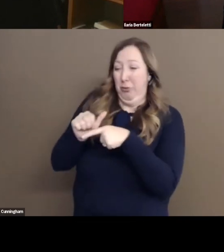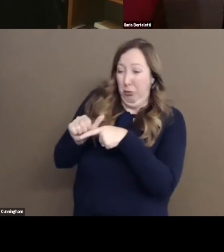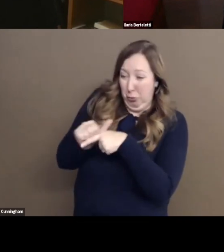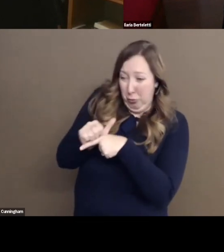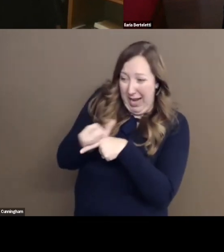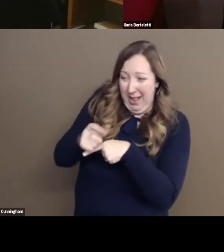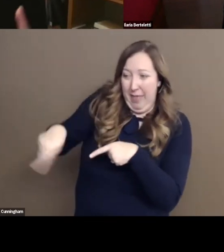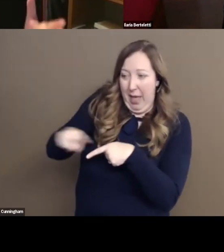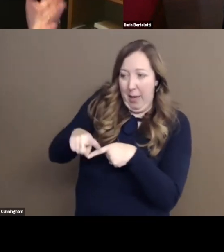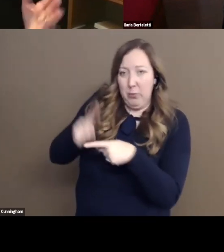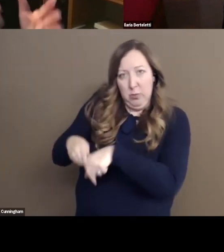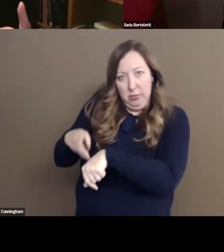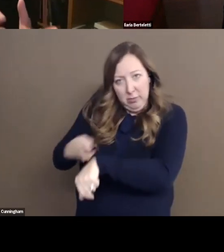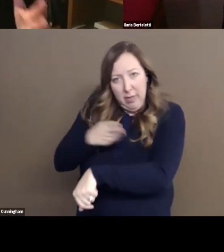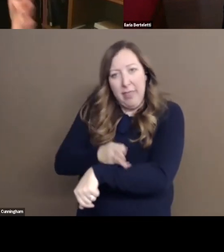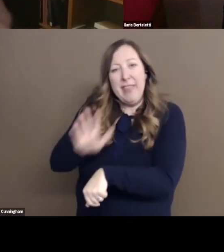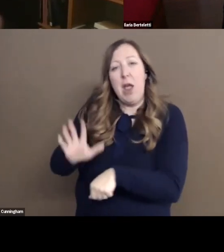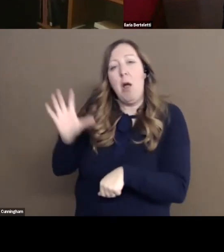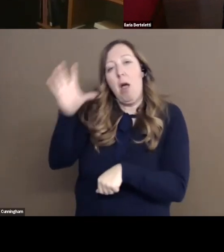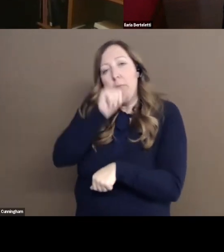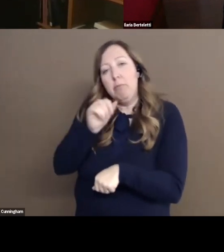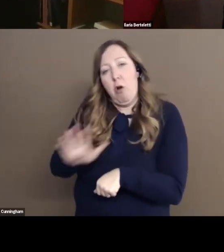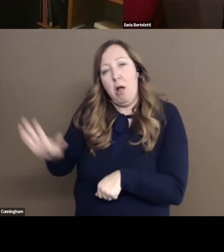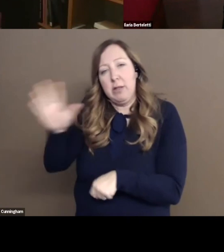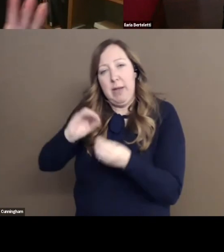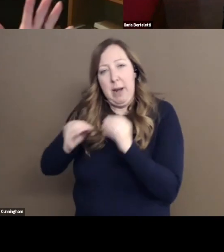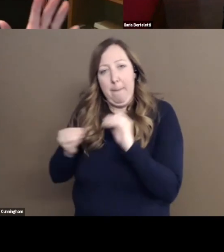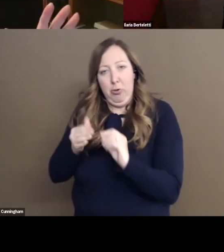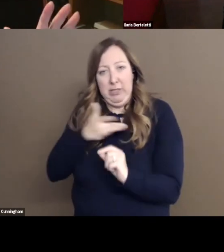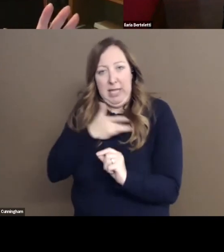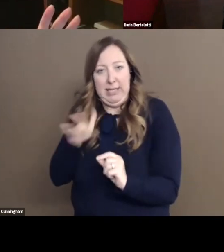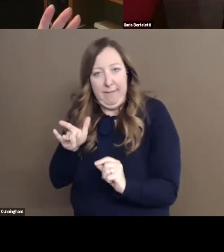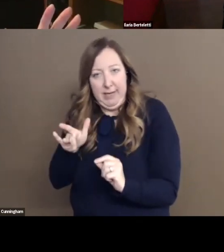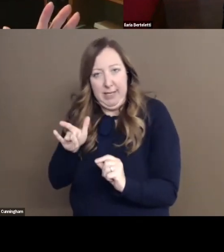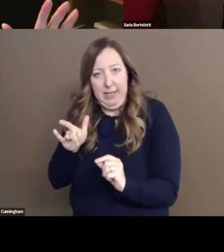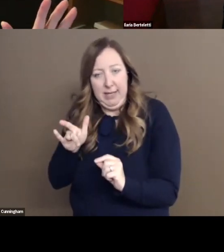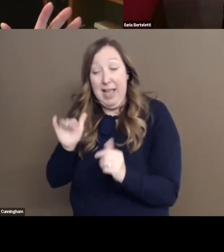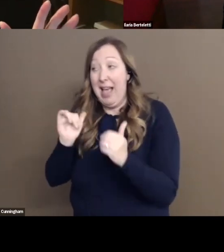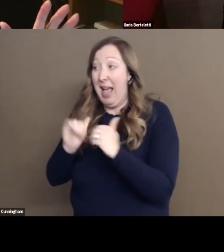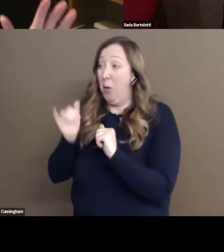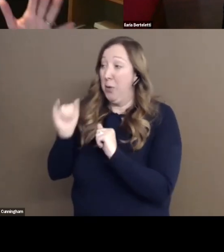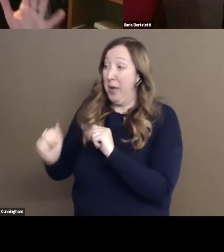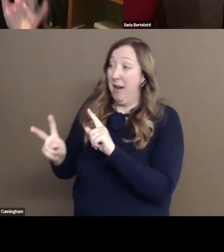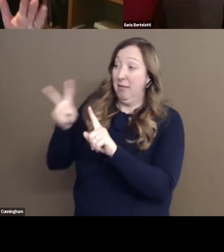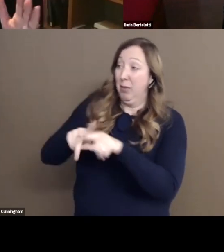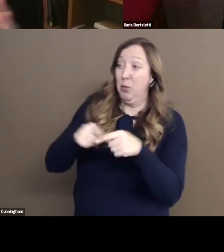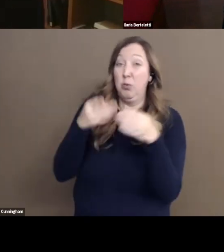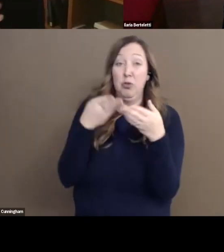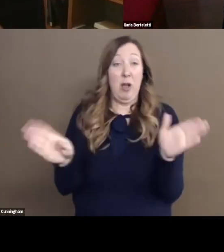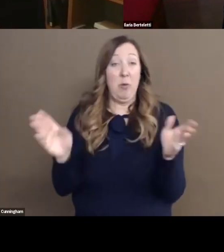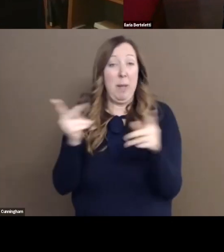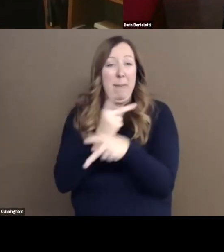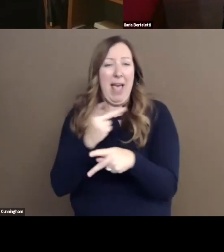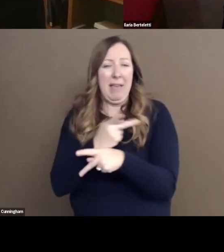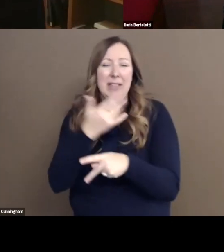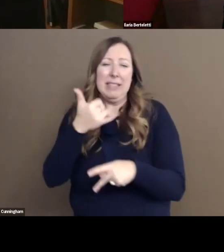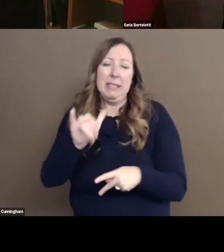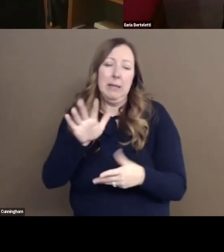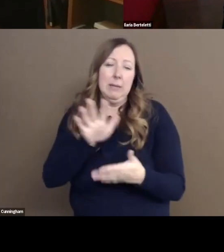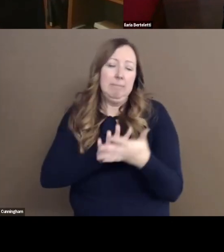and the extent to which that generalizes to formal math is still unclear but i think that that line and i would